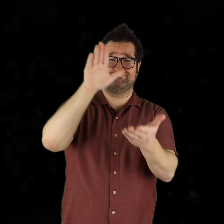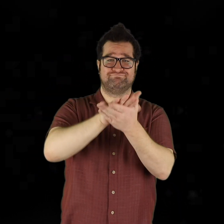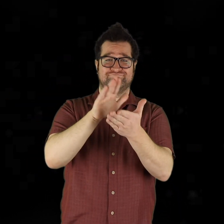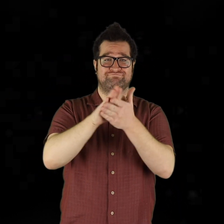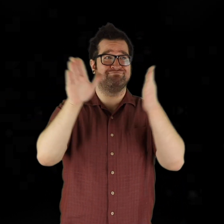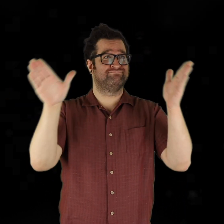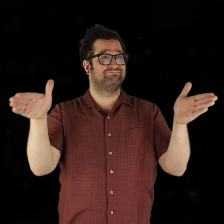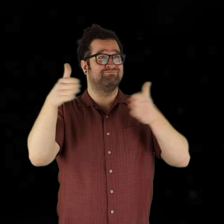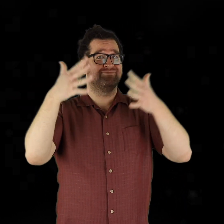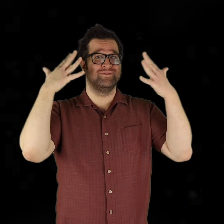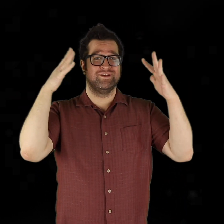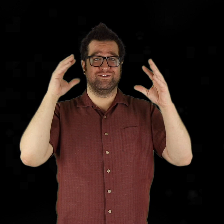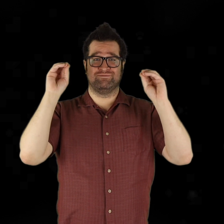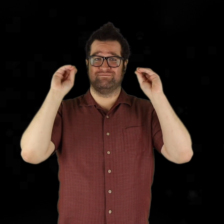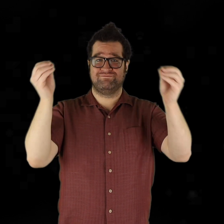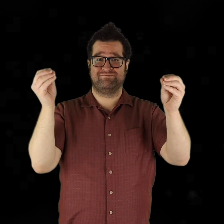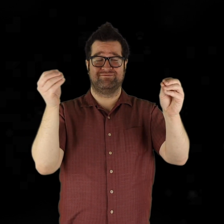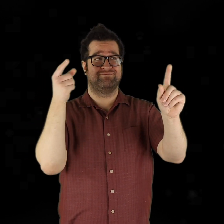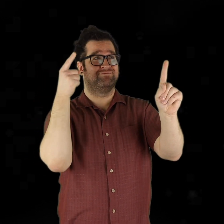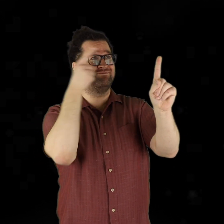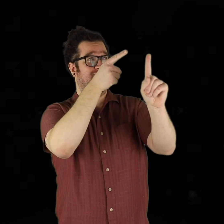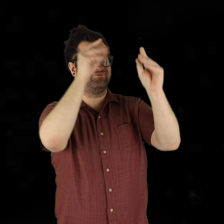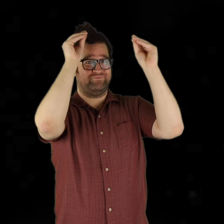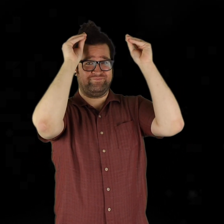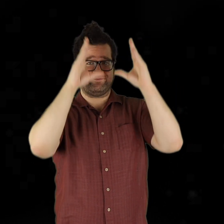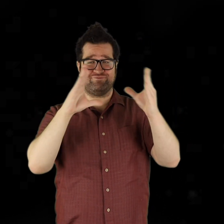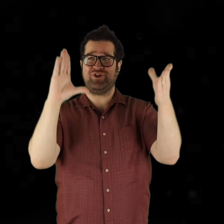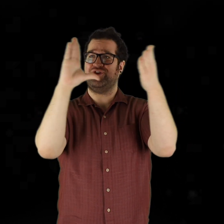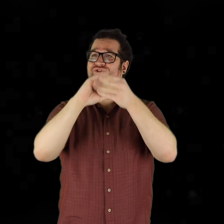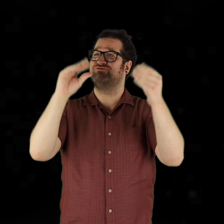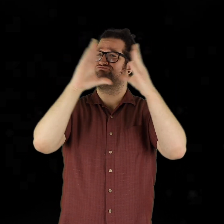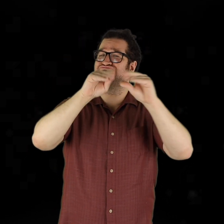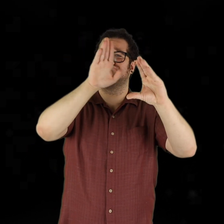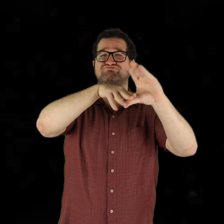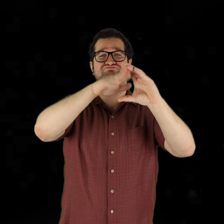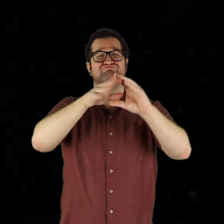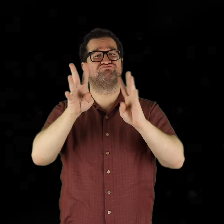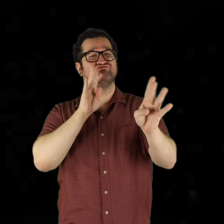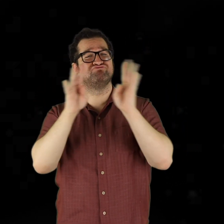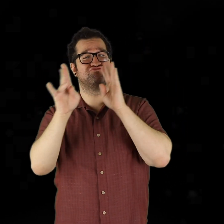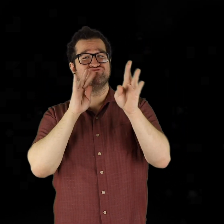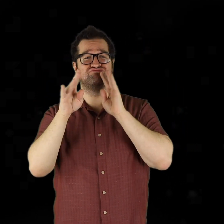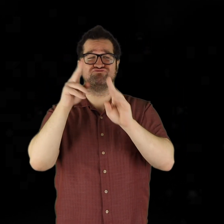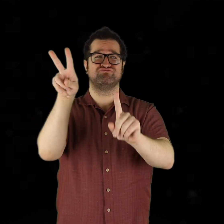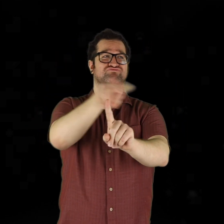In a school, in a room void of sound- With a teacher who talks and talks and talks;